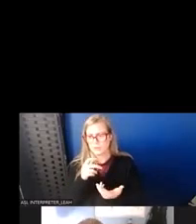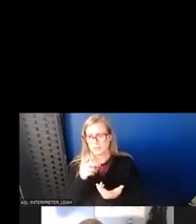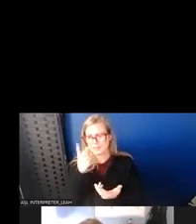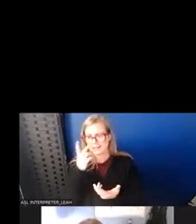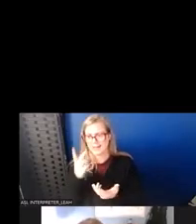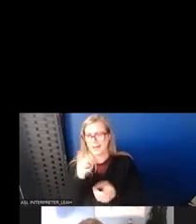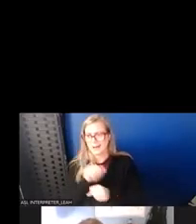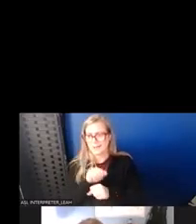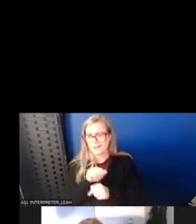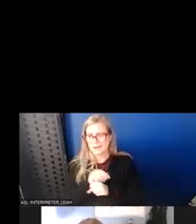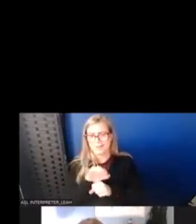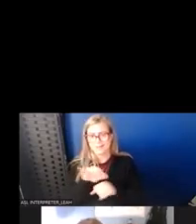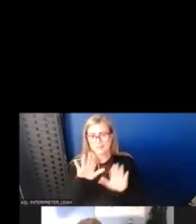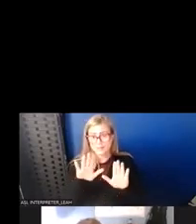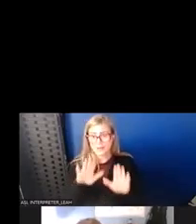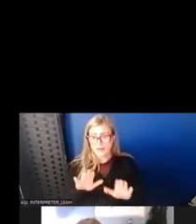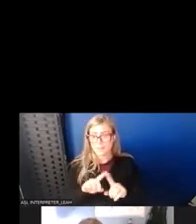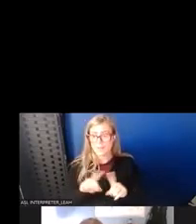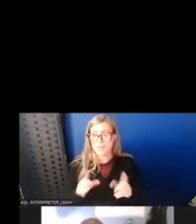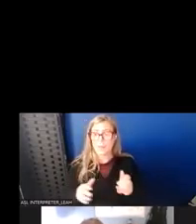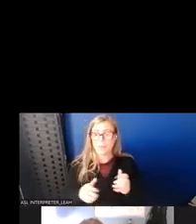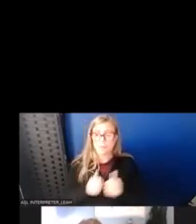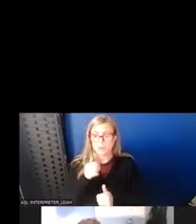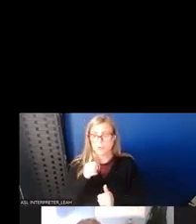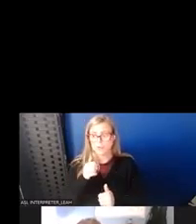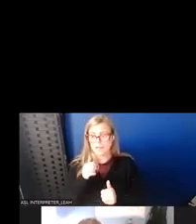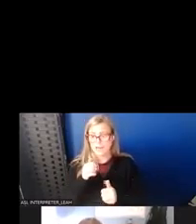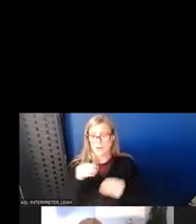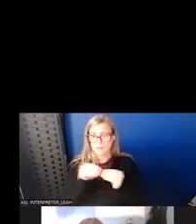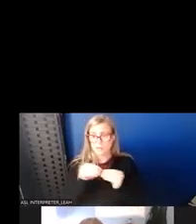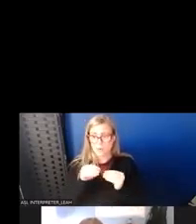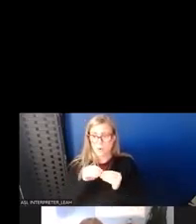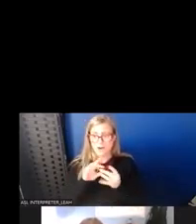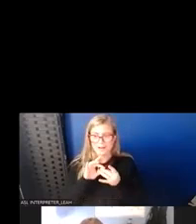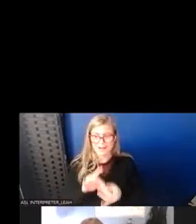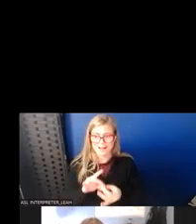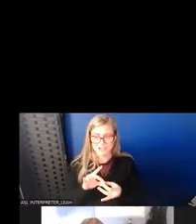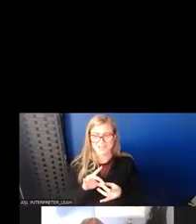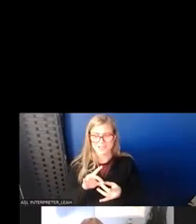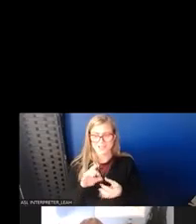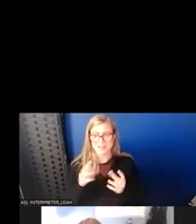But the more connections and the more interconnected they are, the better they're able to understand each other.